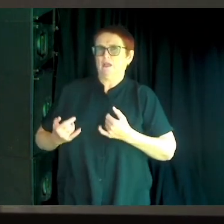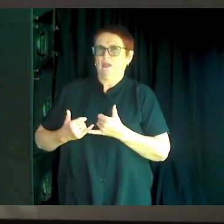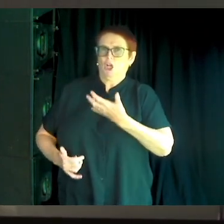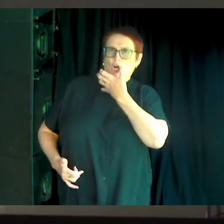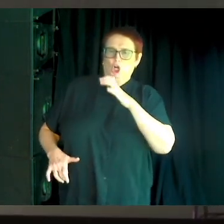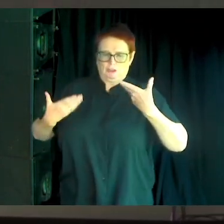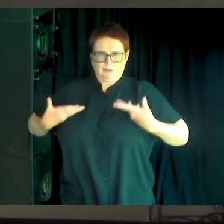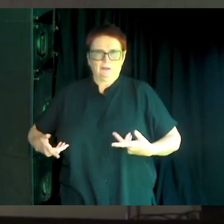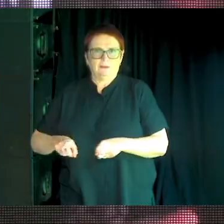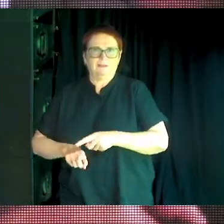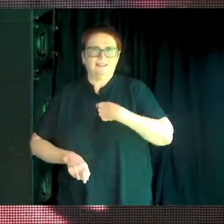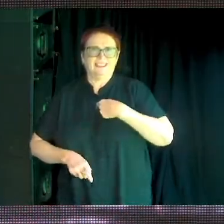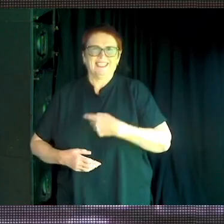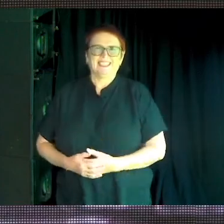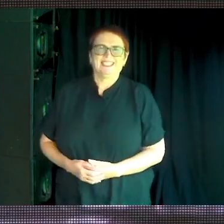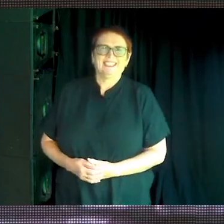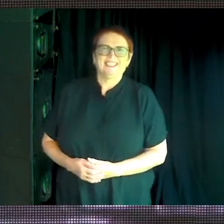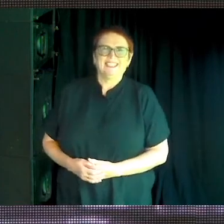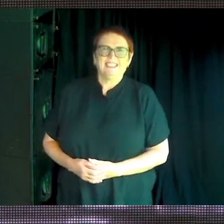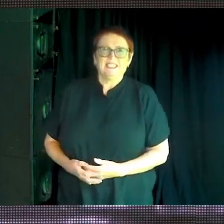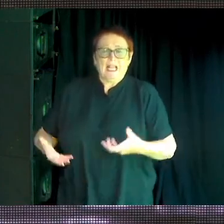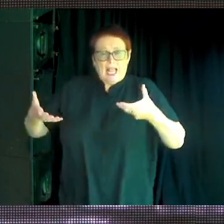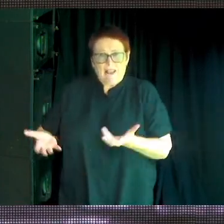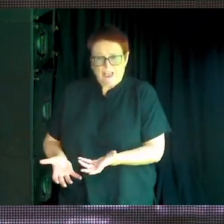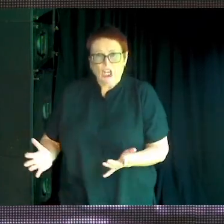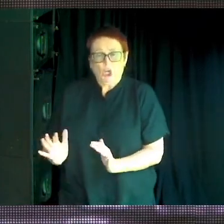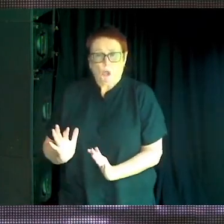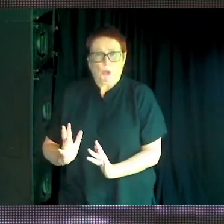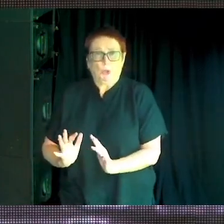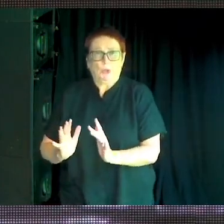and if this will happen this is also smoking hot it's very heavy smoking yes hot like you